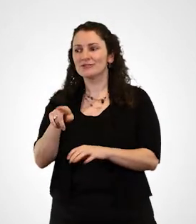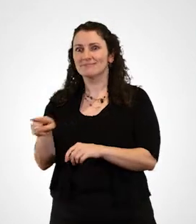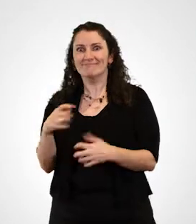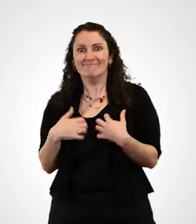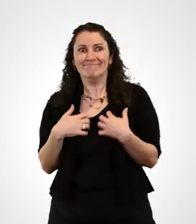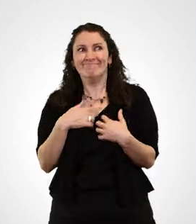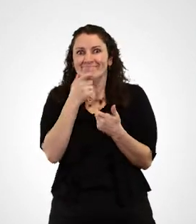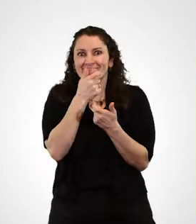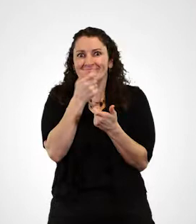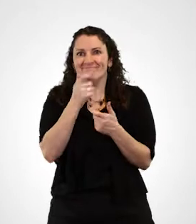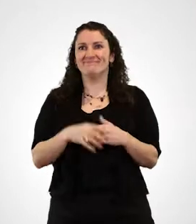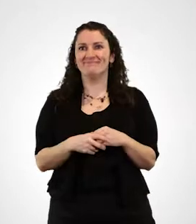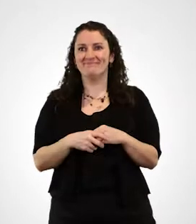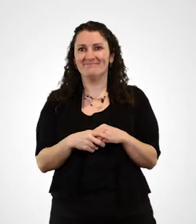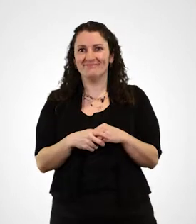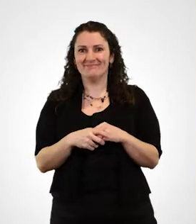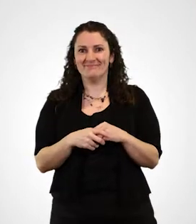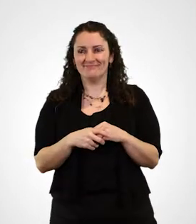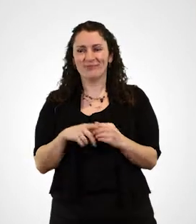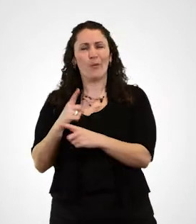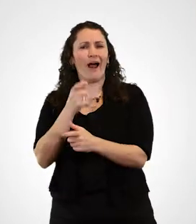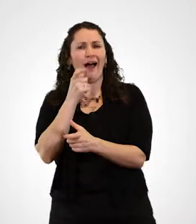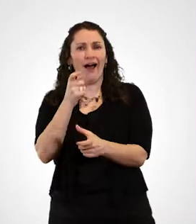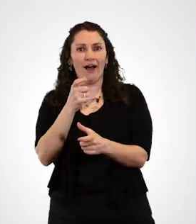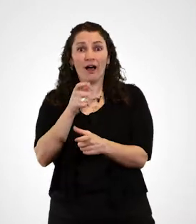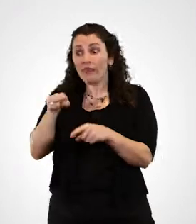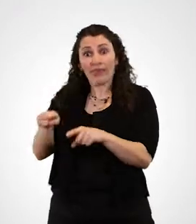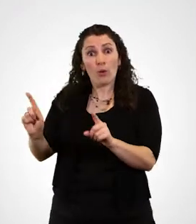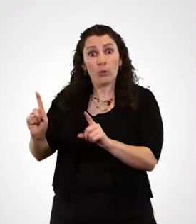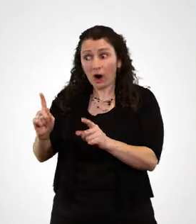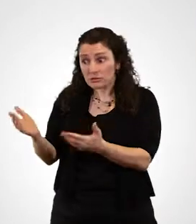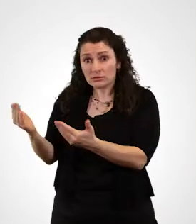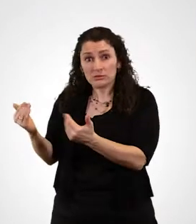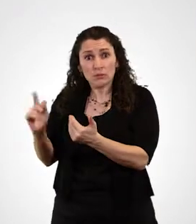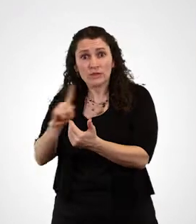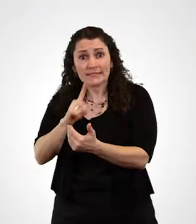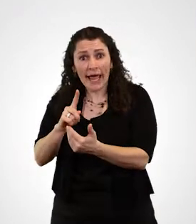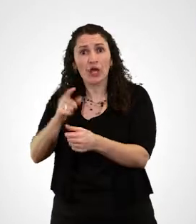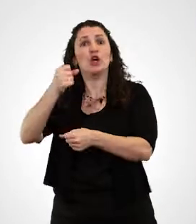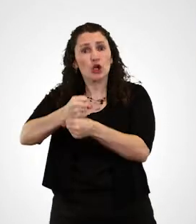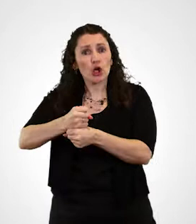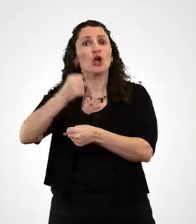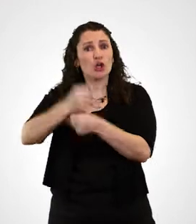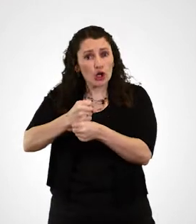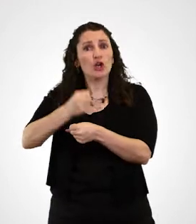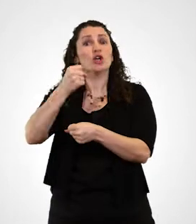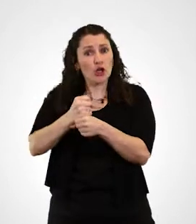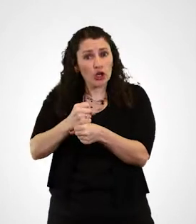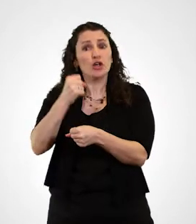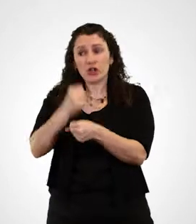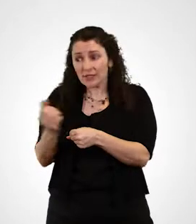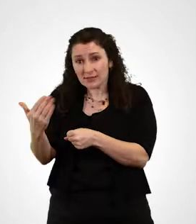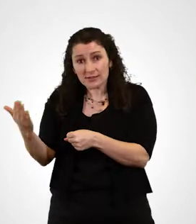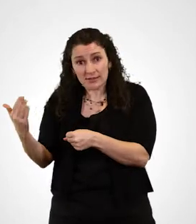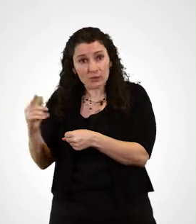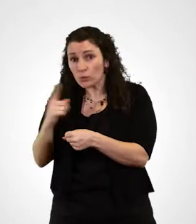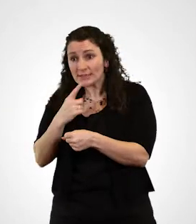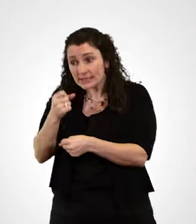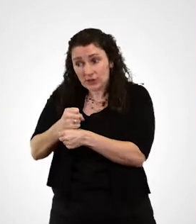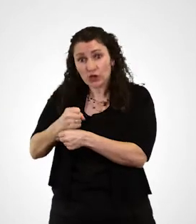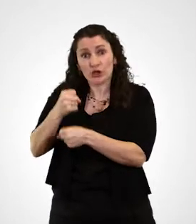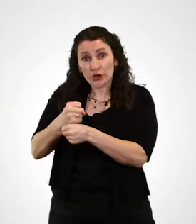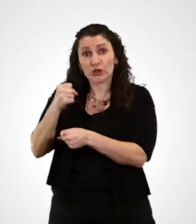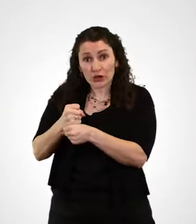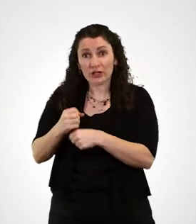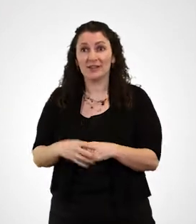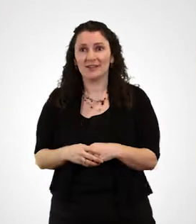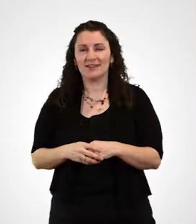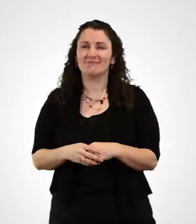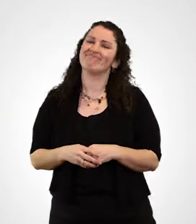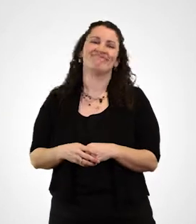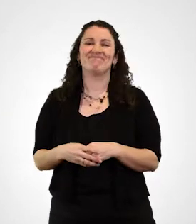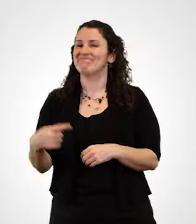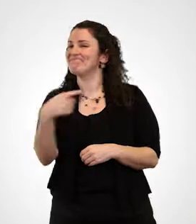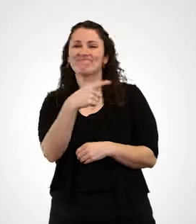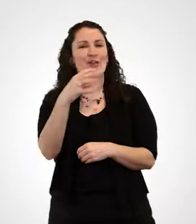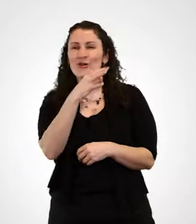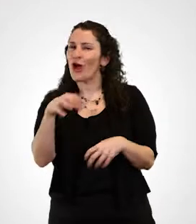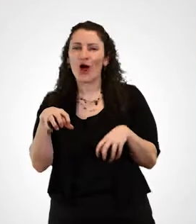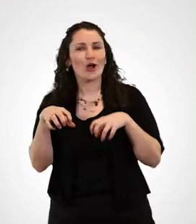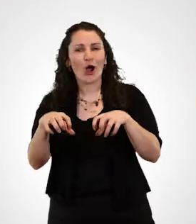Oh, it's a g, g, g, g, g, g, g.